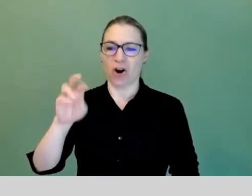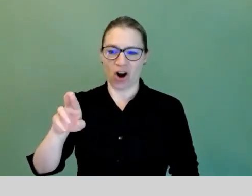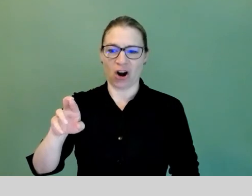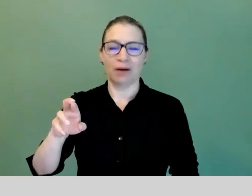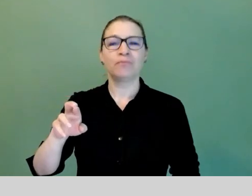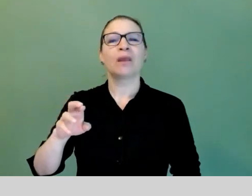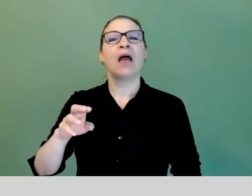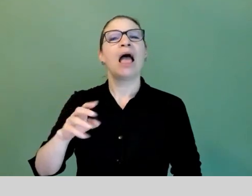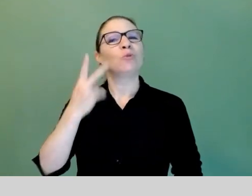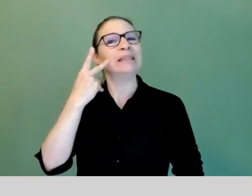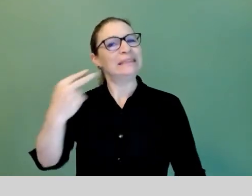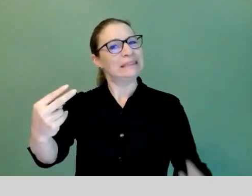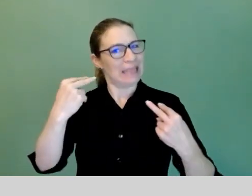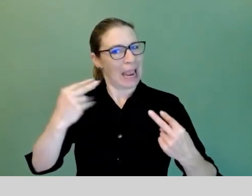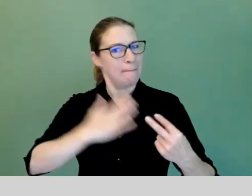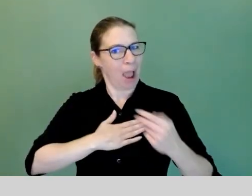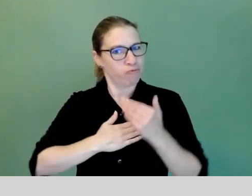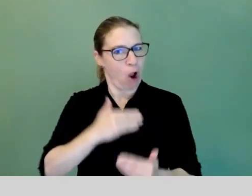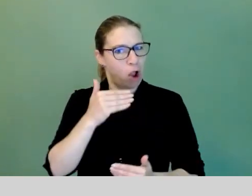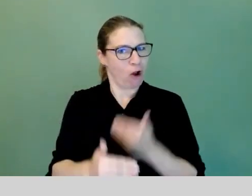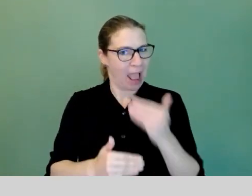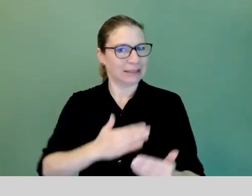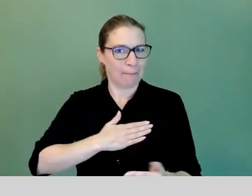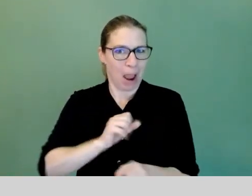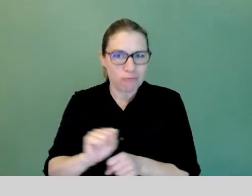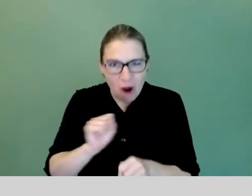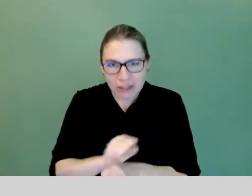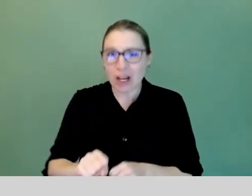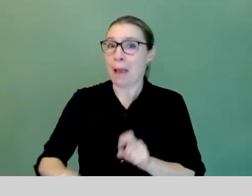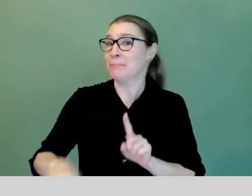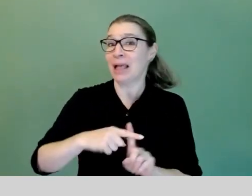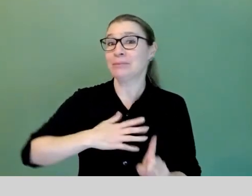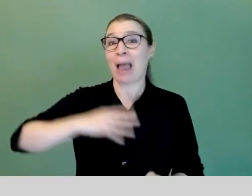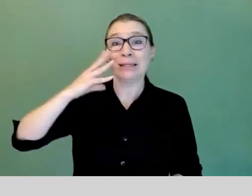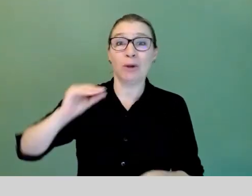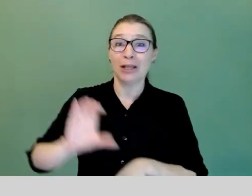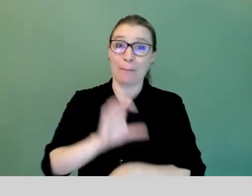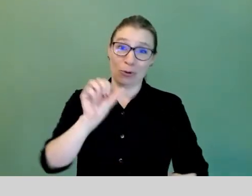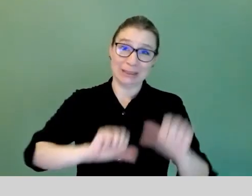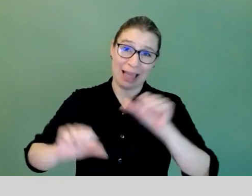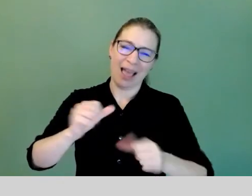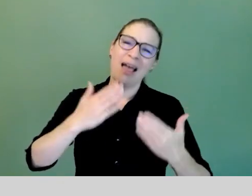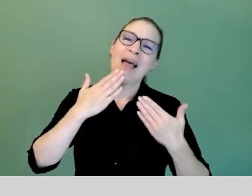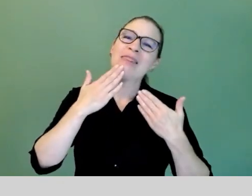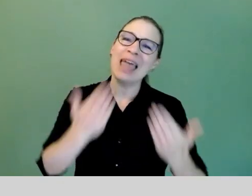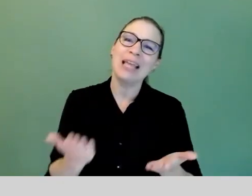where I document my progress on my personal projects, as well as my experiences in computer science.